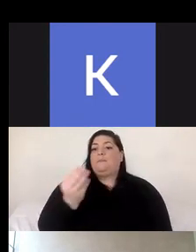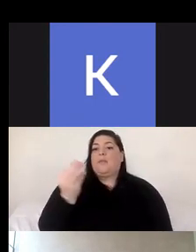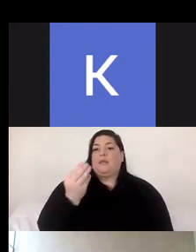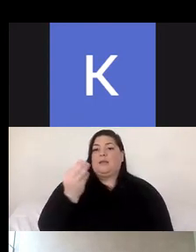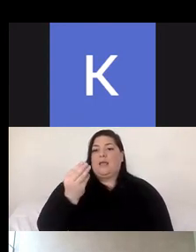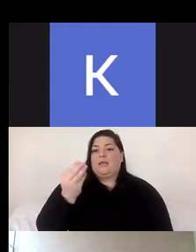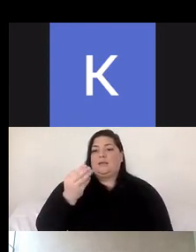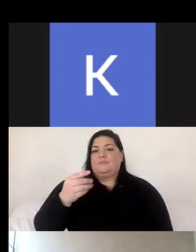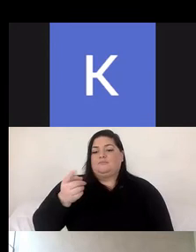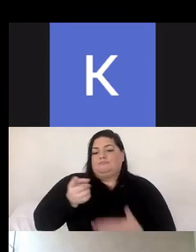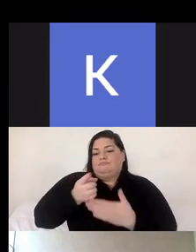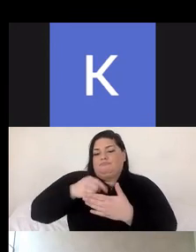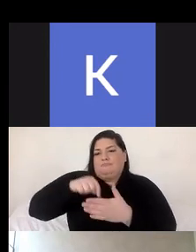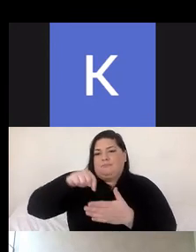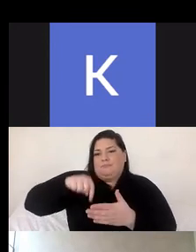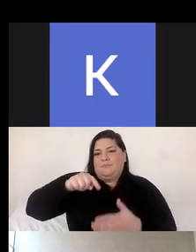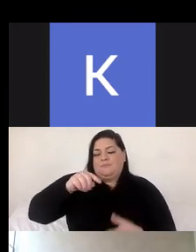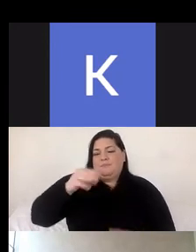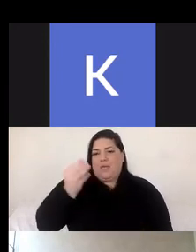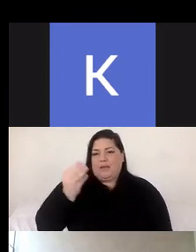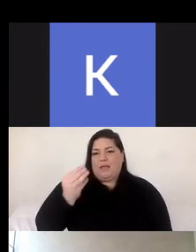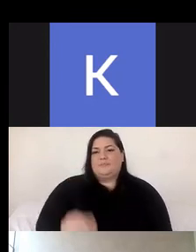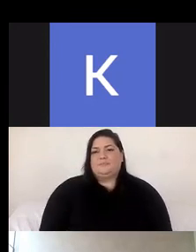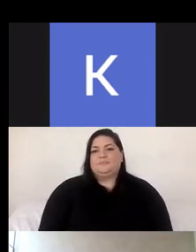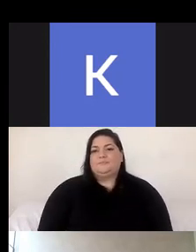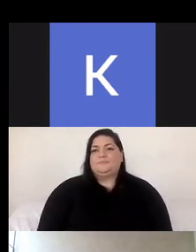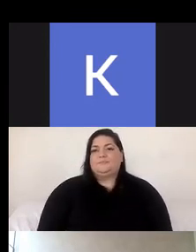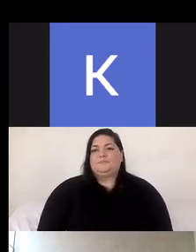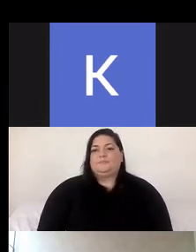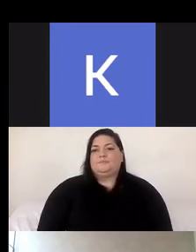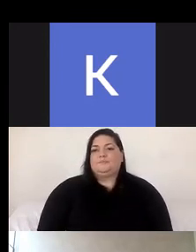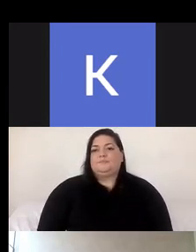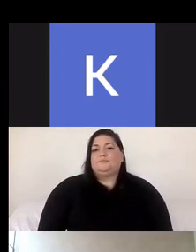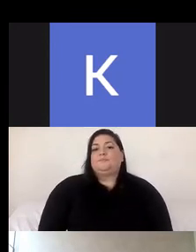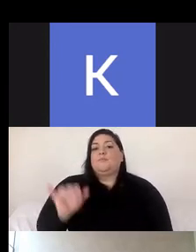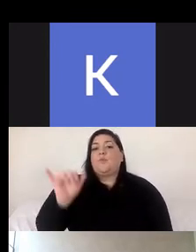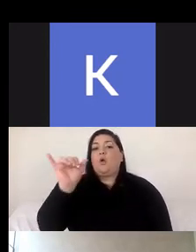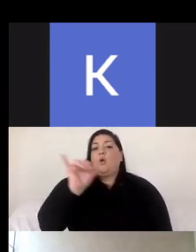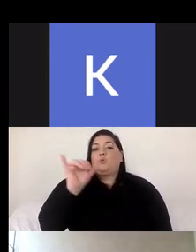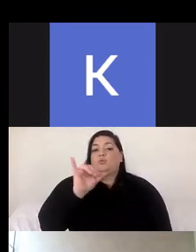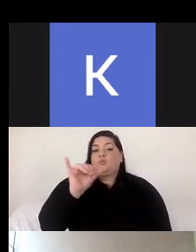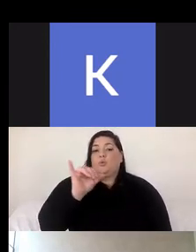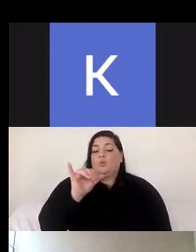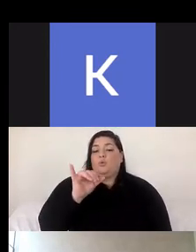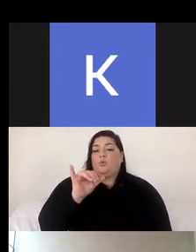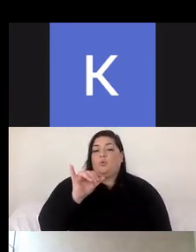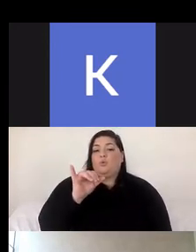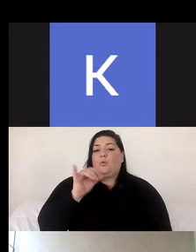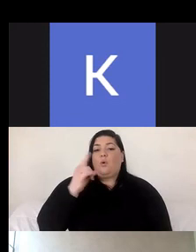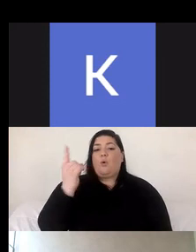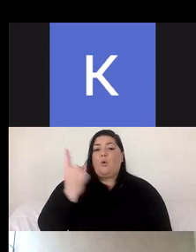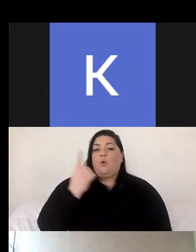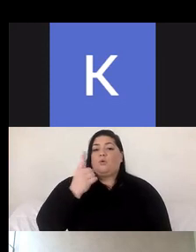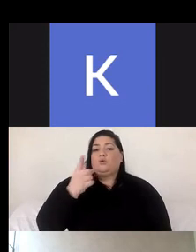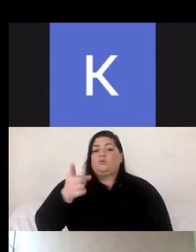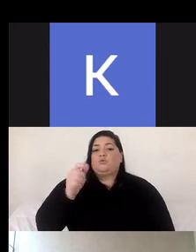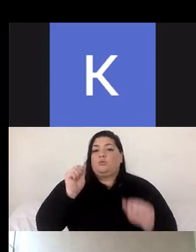this coming week. You can also always reach out to me or Devon,